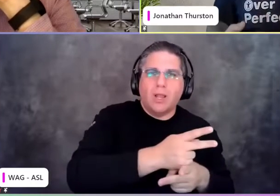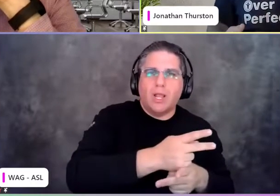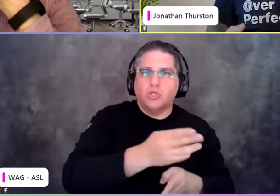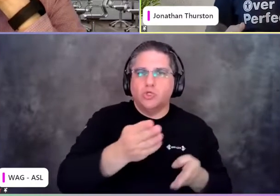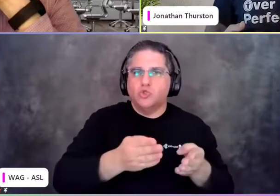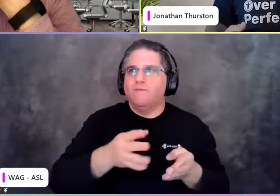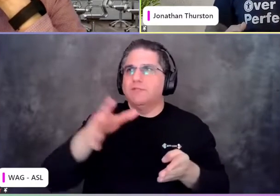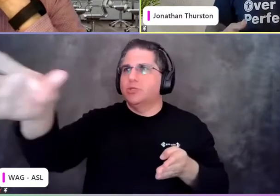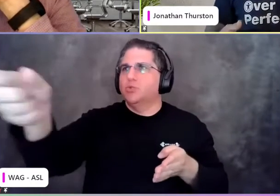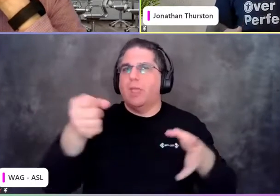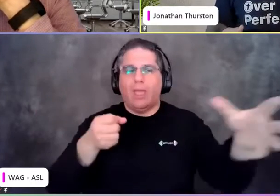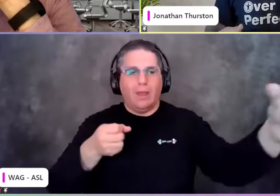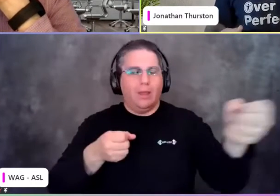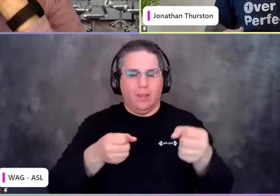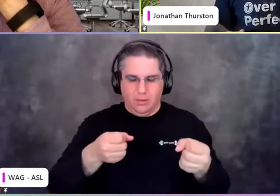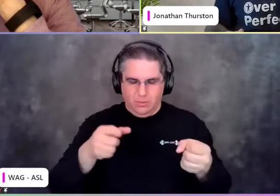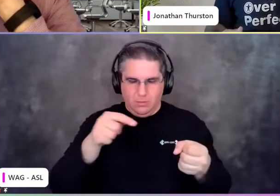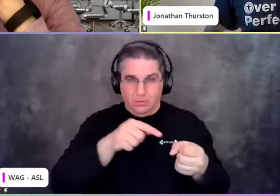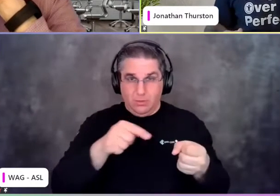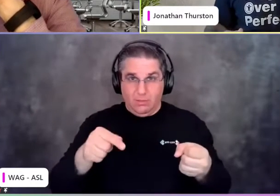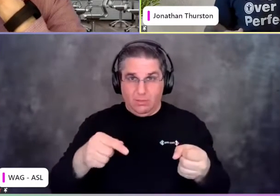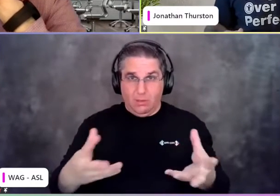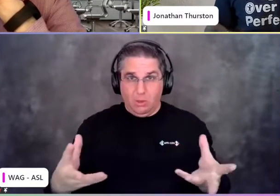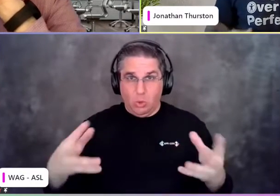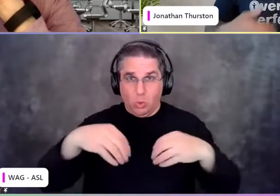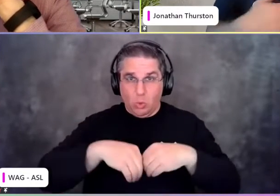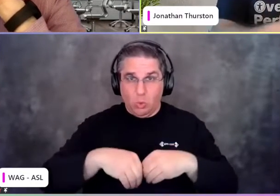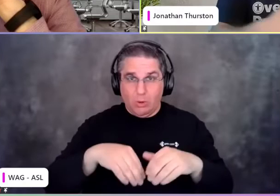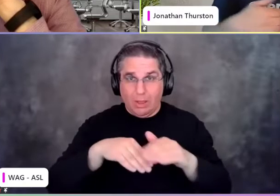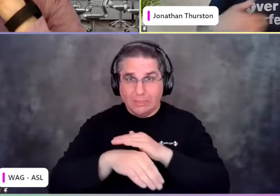your organization. Do you pay attention to products and services that you're